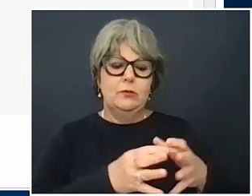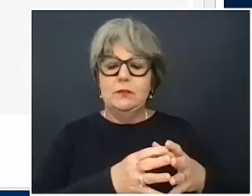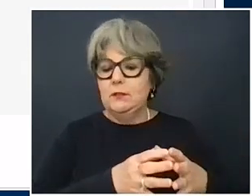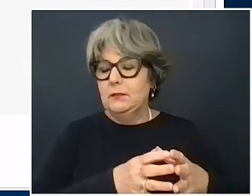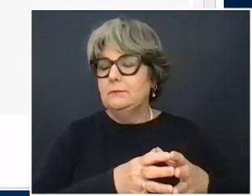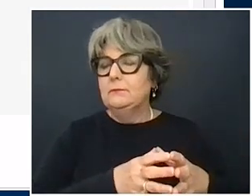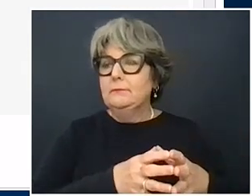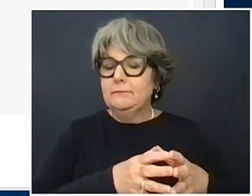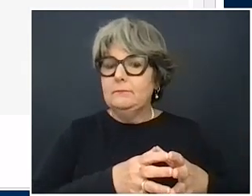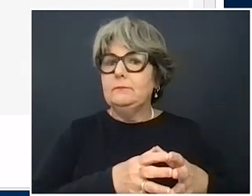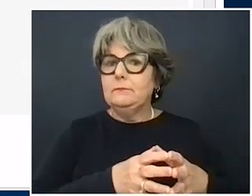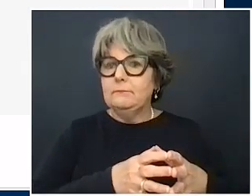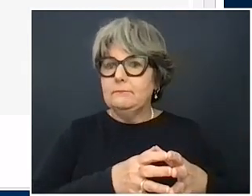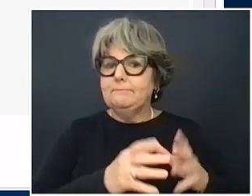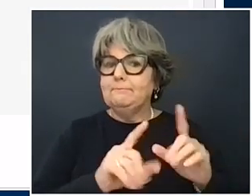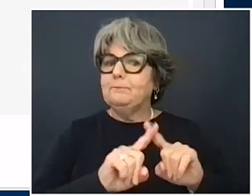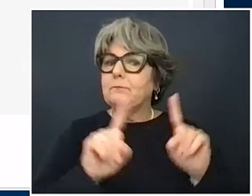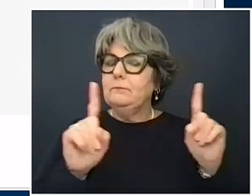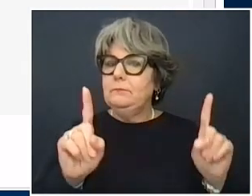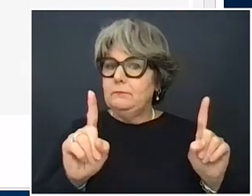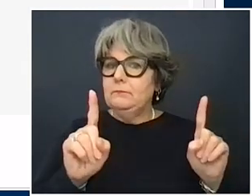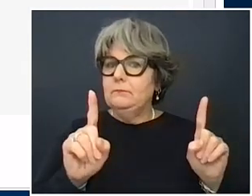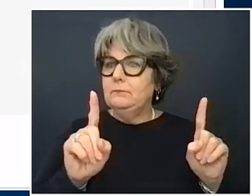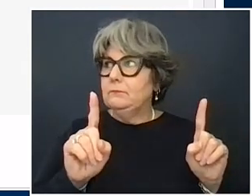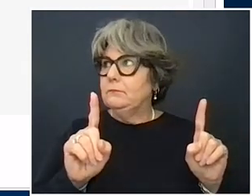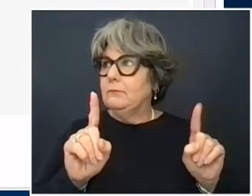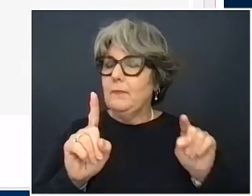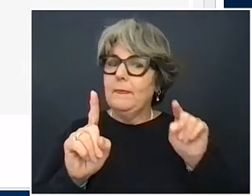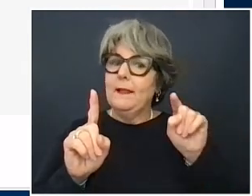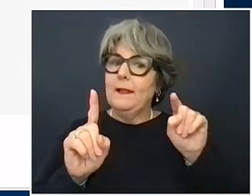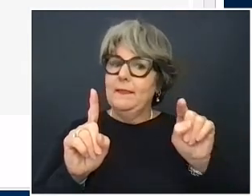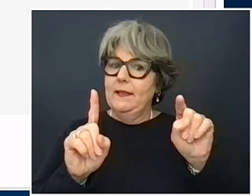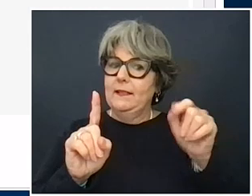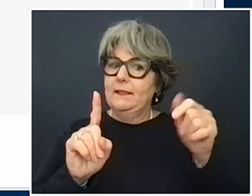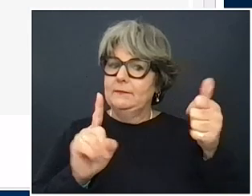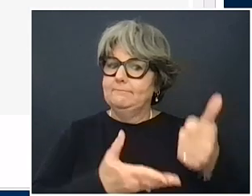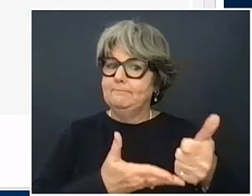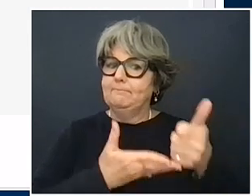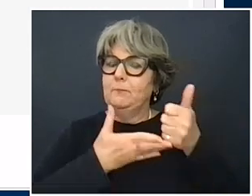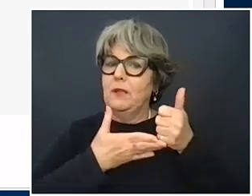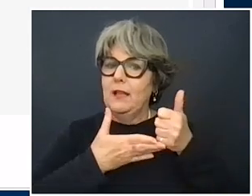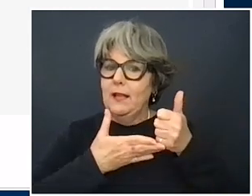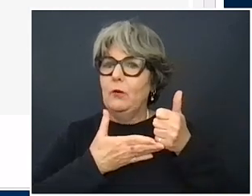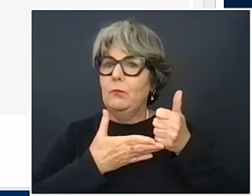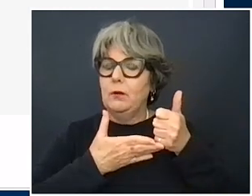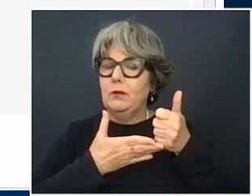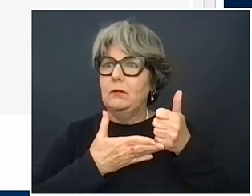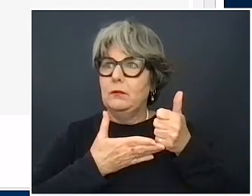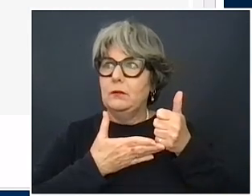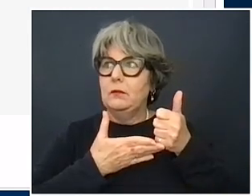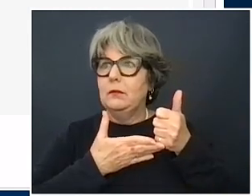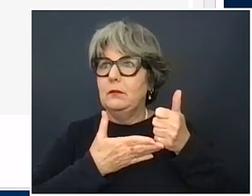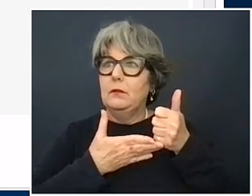But then this kind of helps to help us